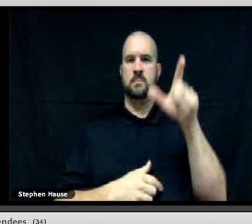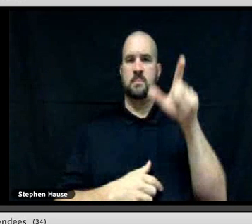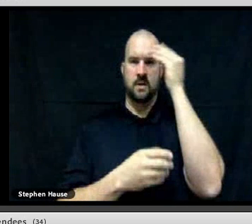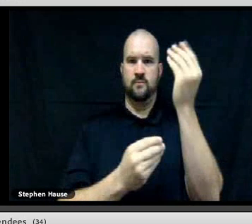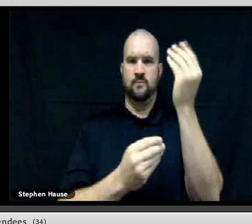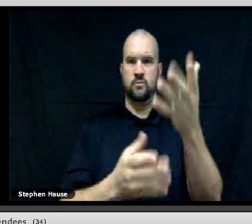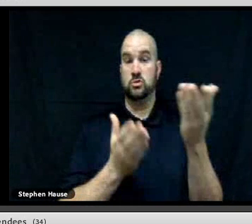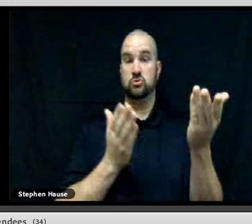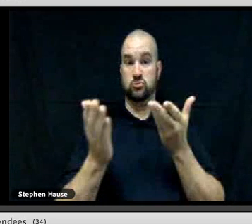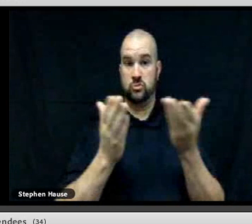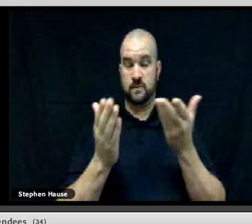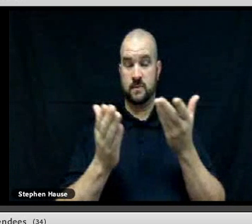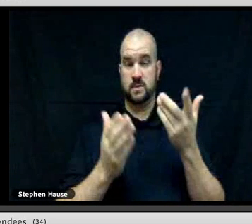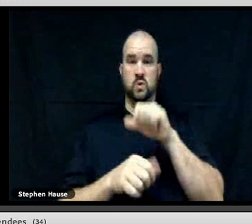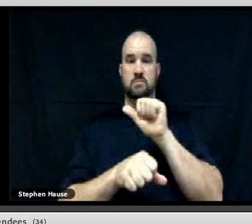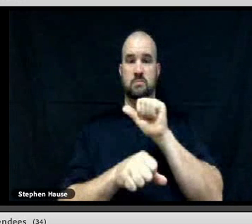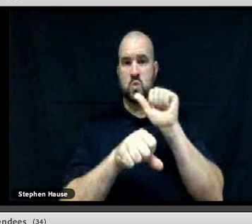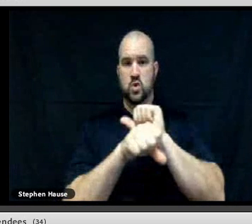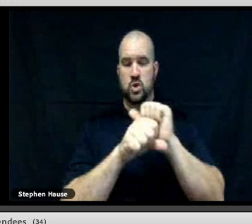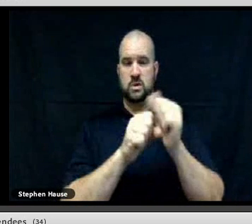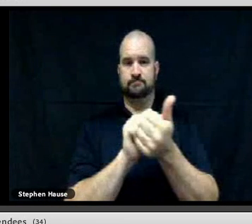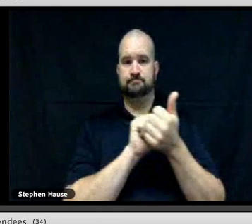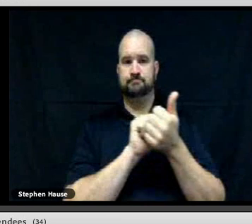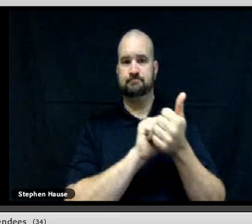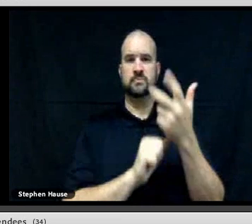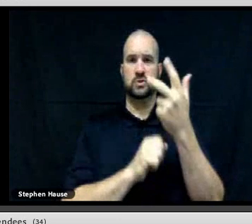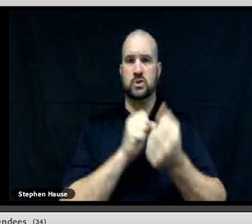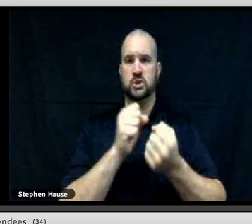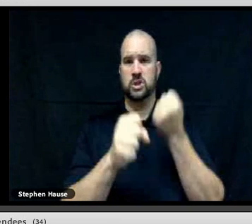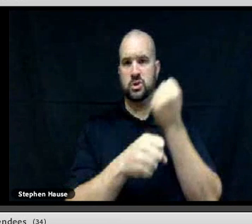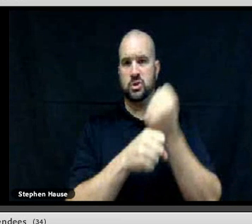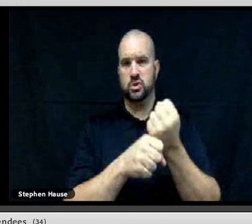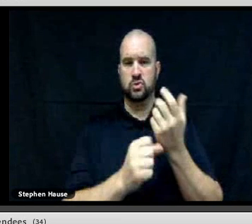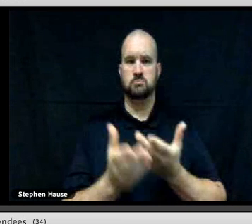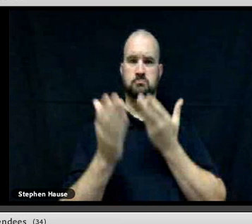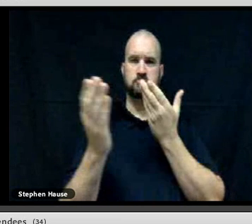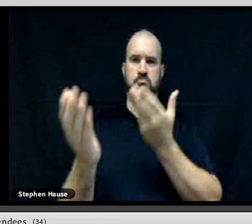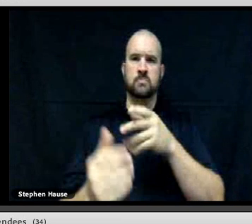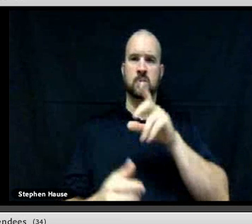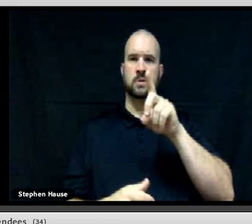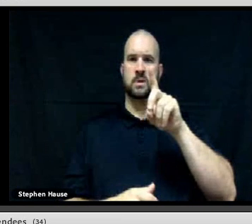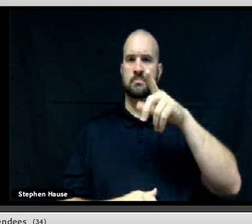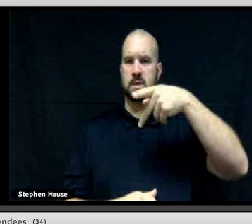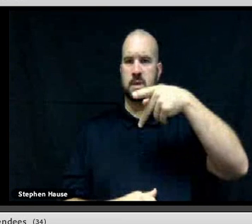to get an application together to submit to DPLA for us to get a service hub in Florida.